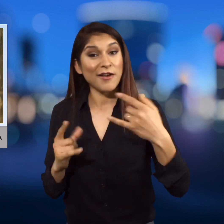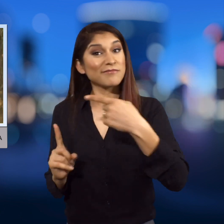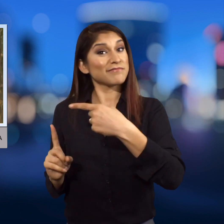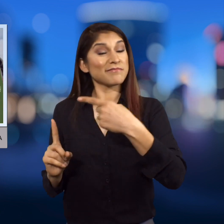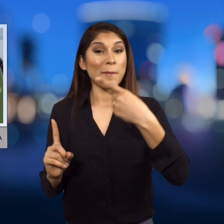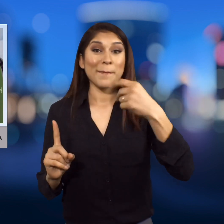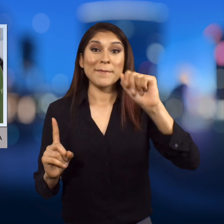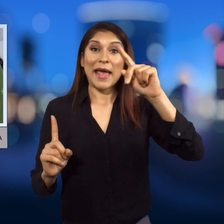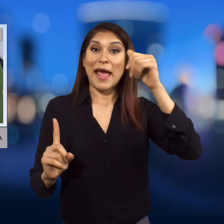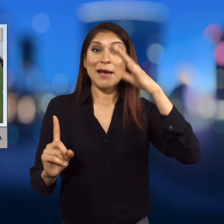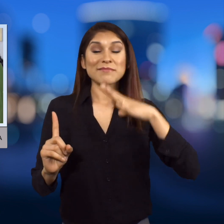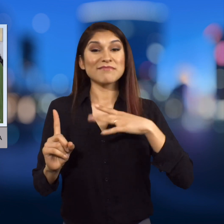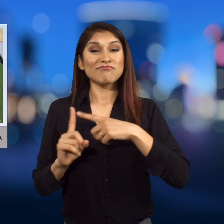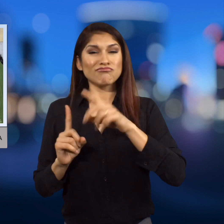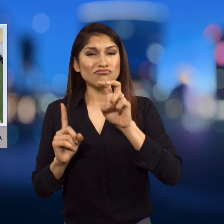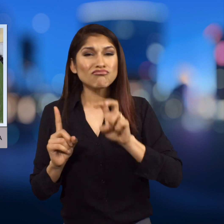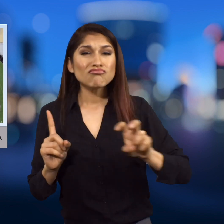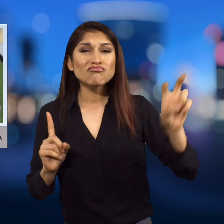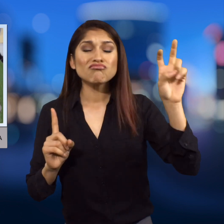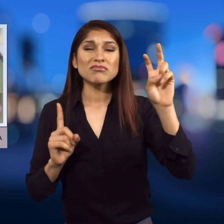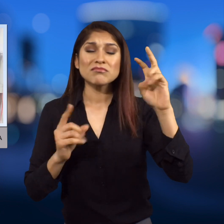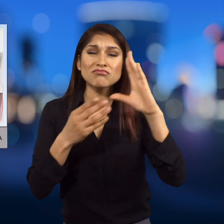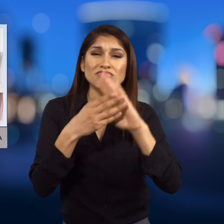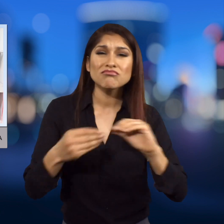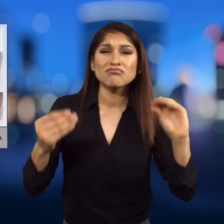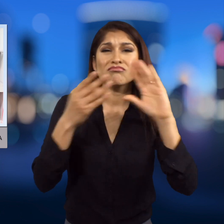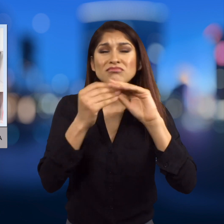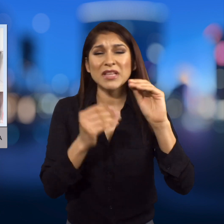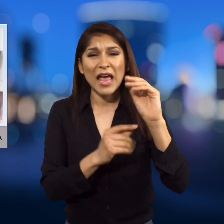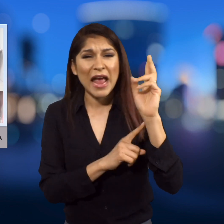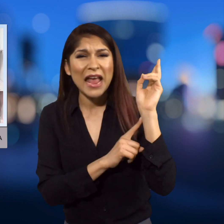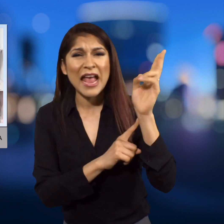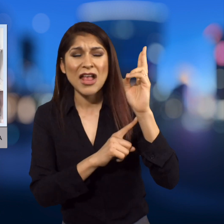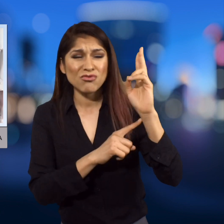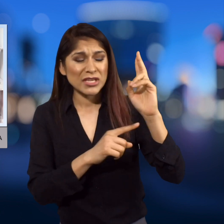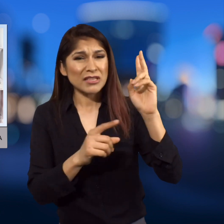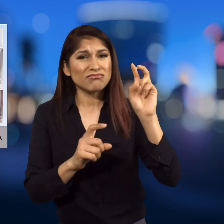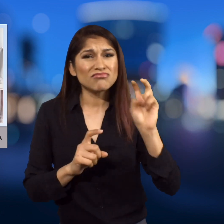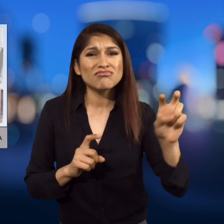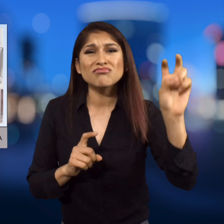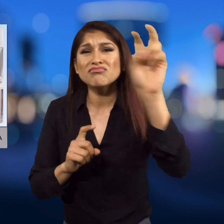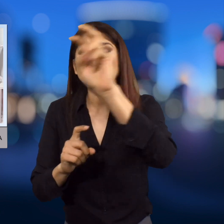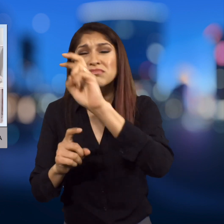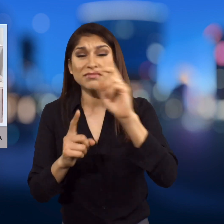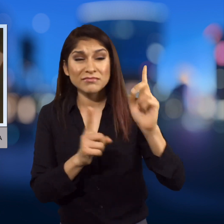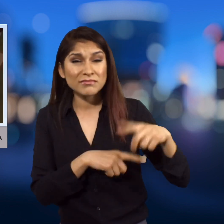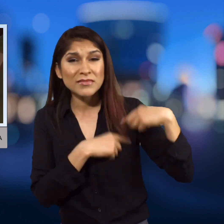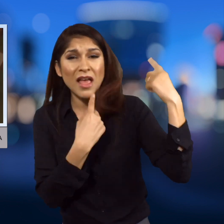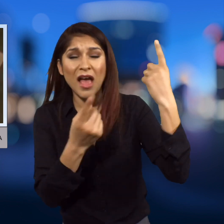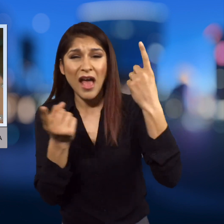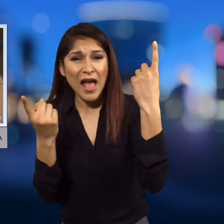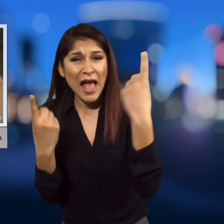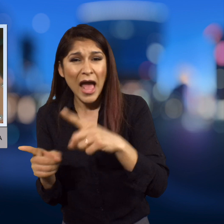Now "Pad Man" shares his story with audiences around the world showcasing his invention.